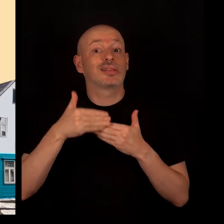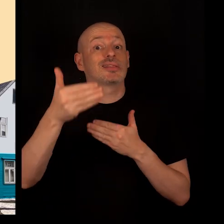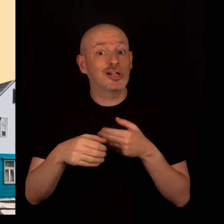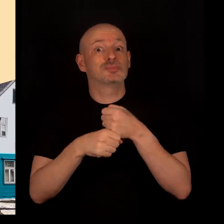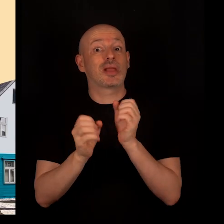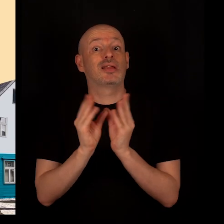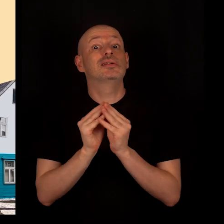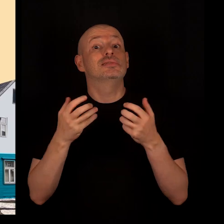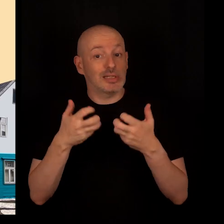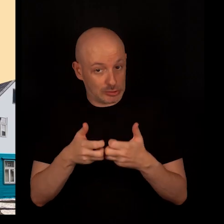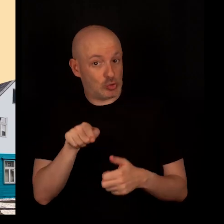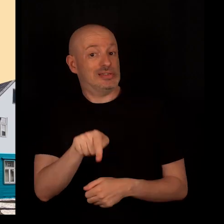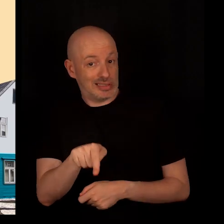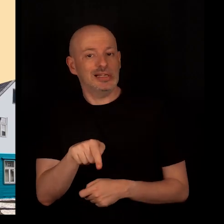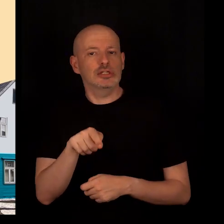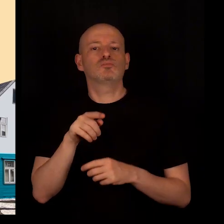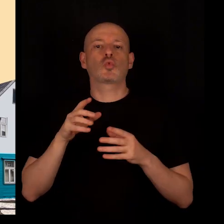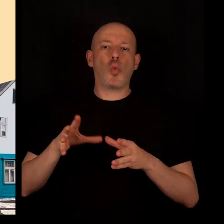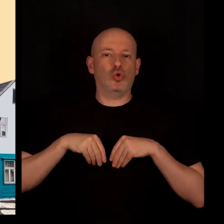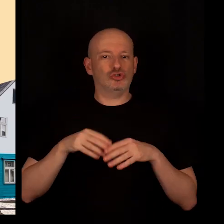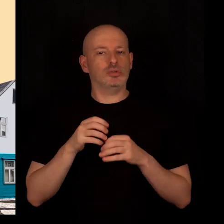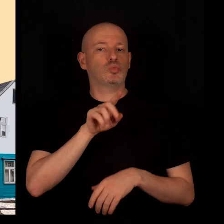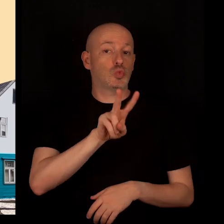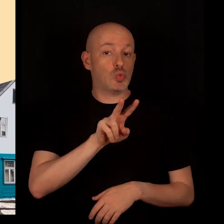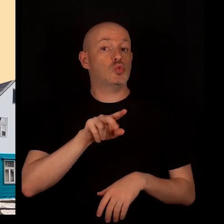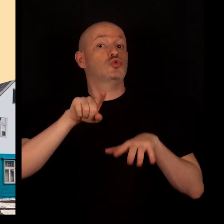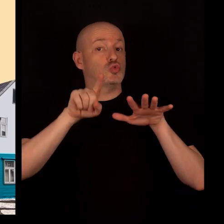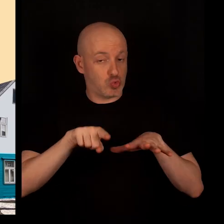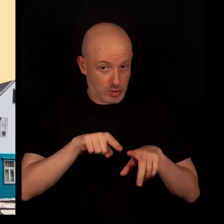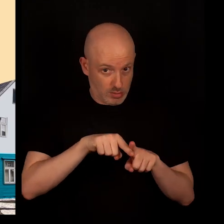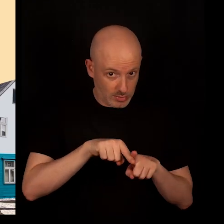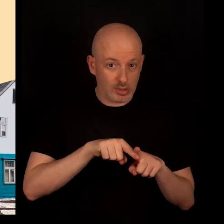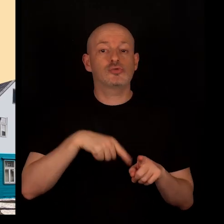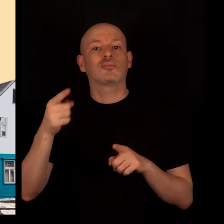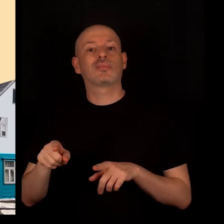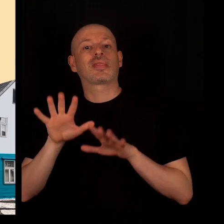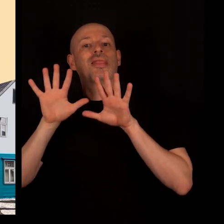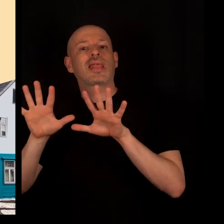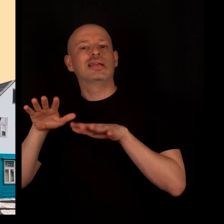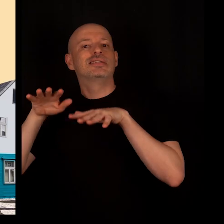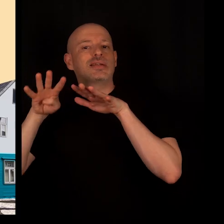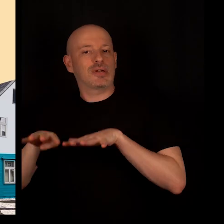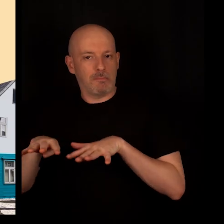Match-Making Sessions, as we talked, and the Hosts Info Sessions are on the 2nd of June and on the 10th of September.